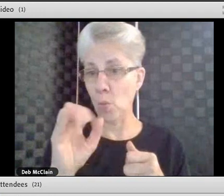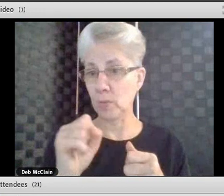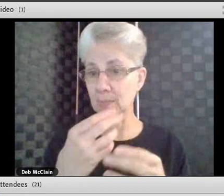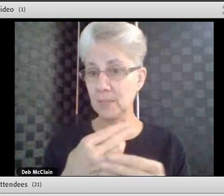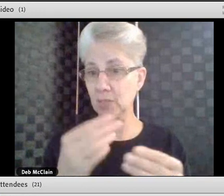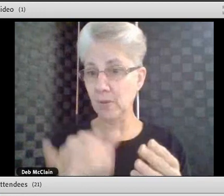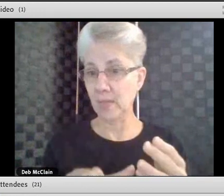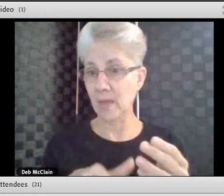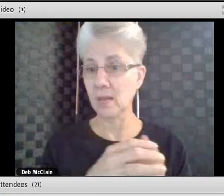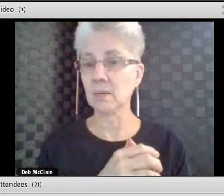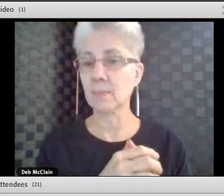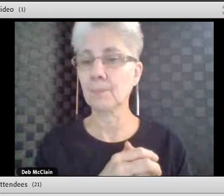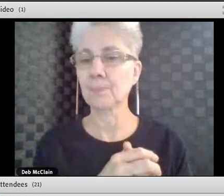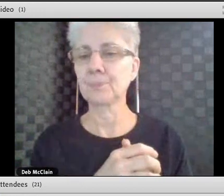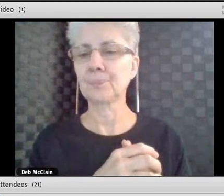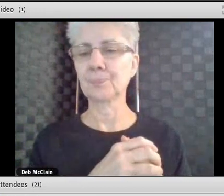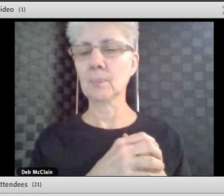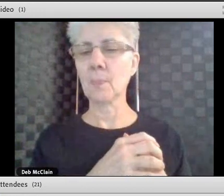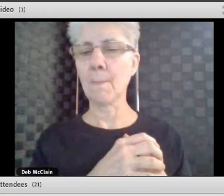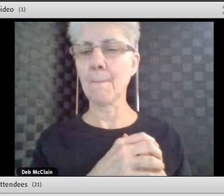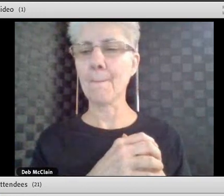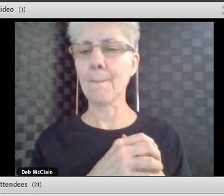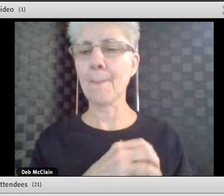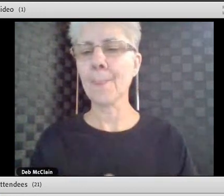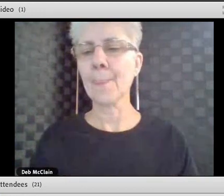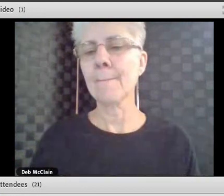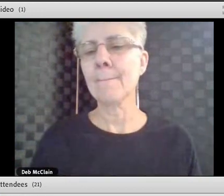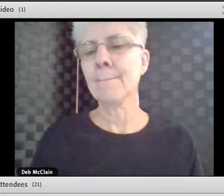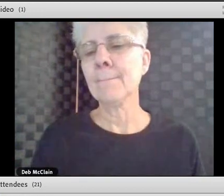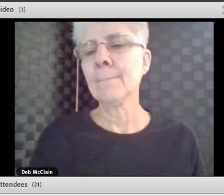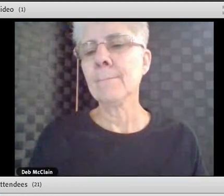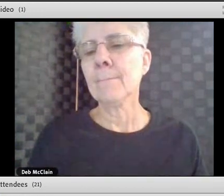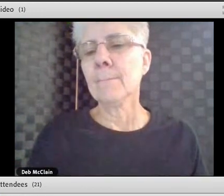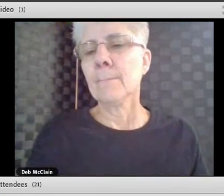For all the bonus material, additional resources?